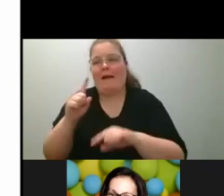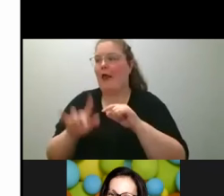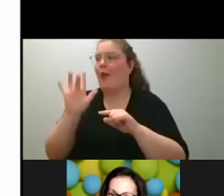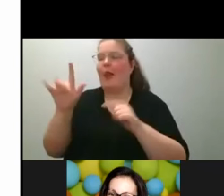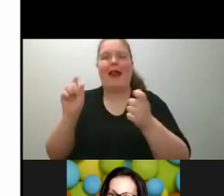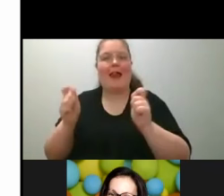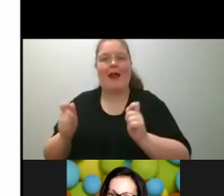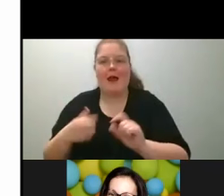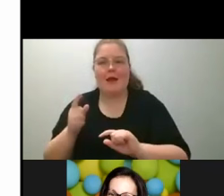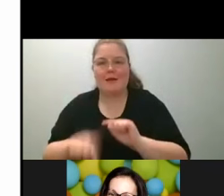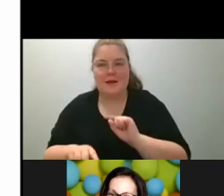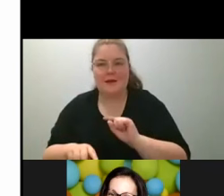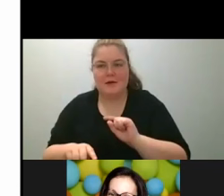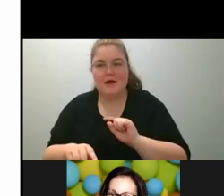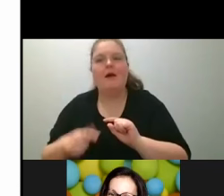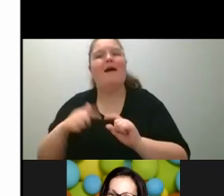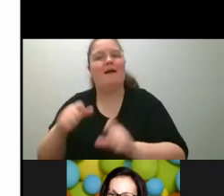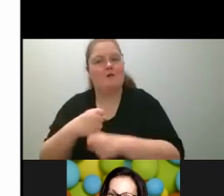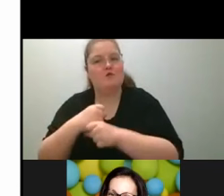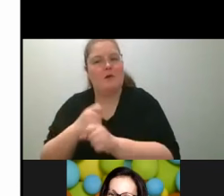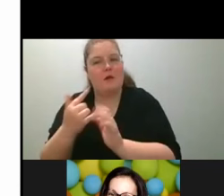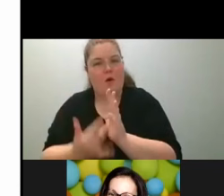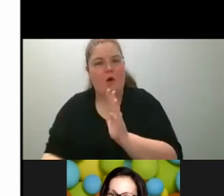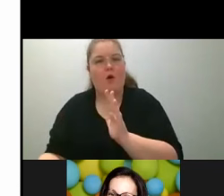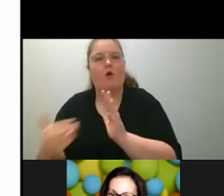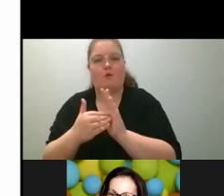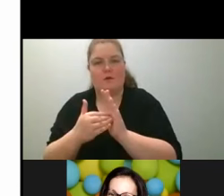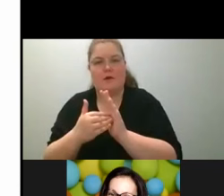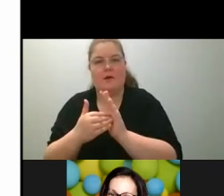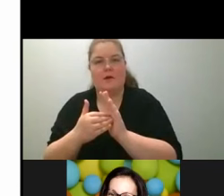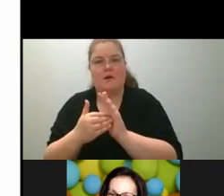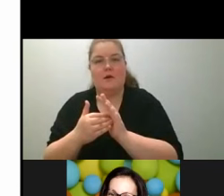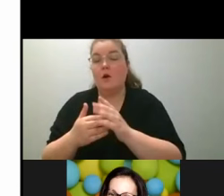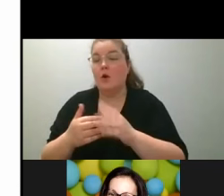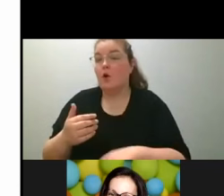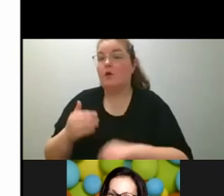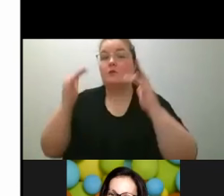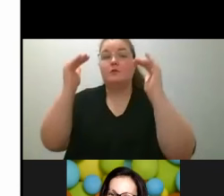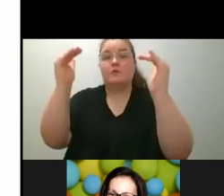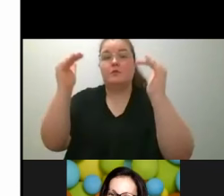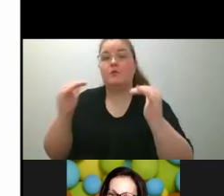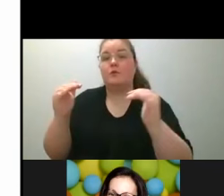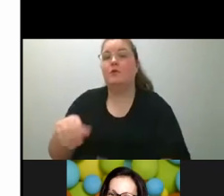of a passport that we would have access to. Likewise, do we need to have localization of images?